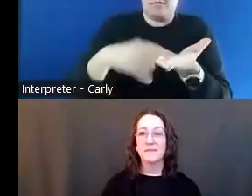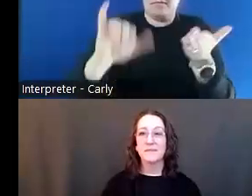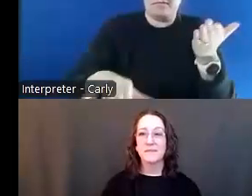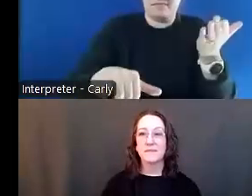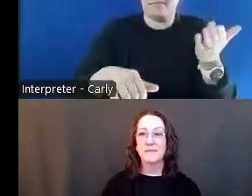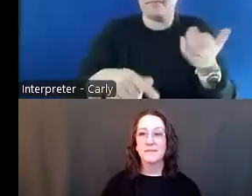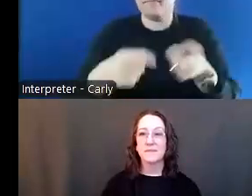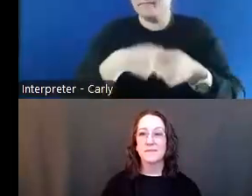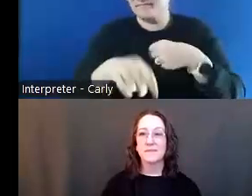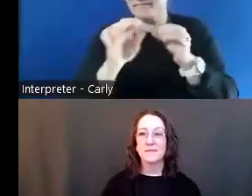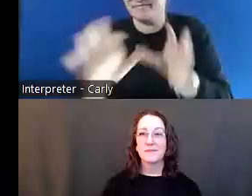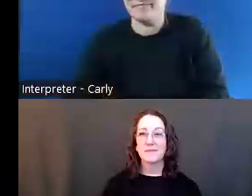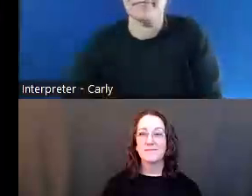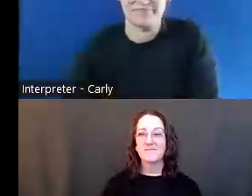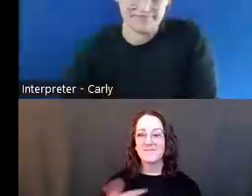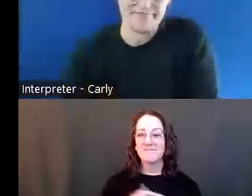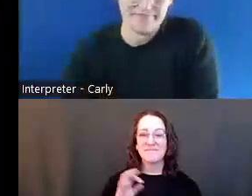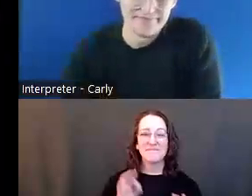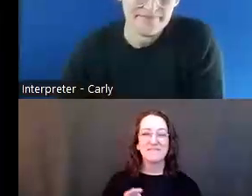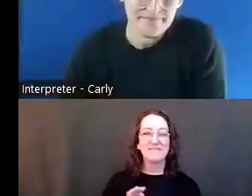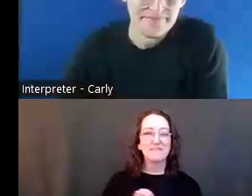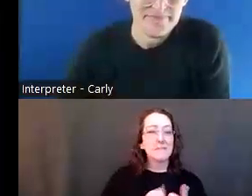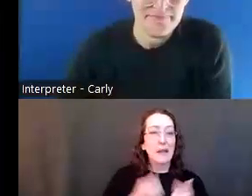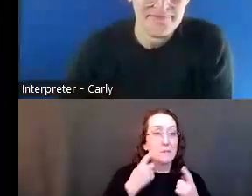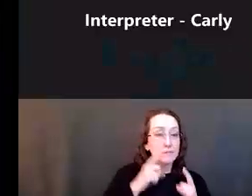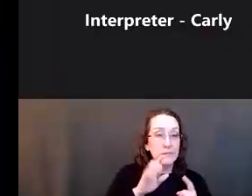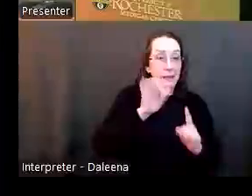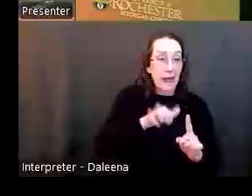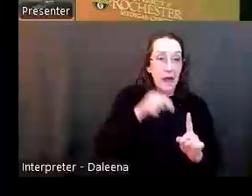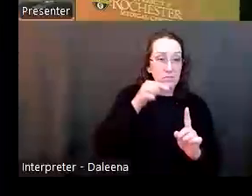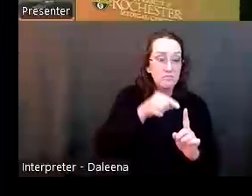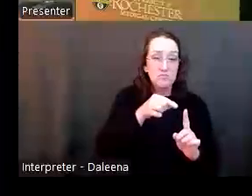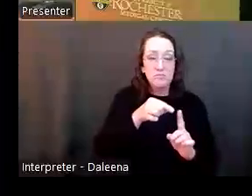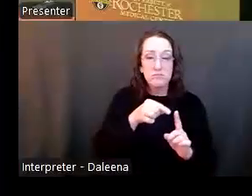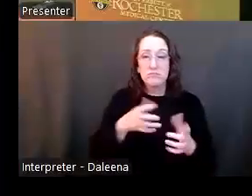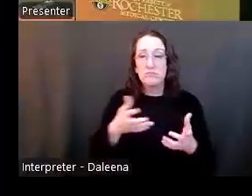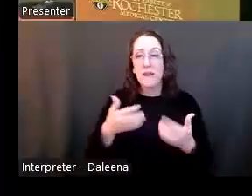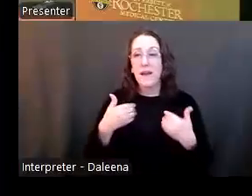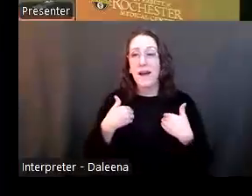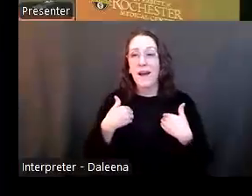way and how do we accomplish that we have a pretty um sort of standardized approach that